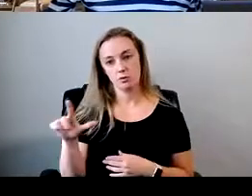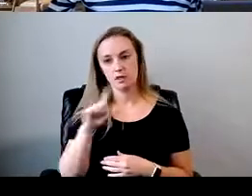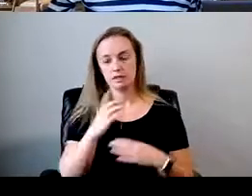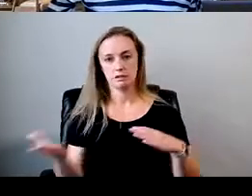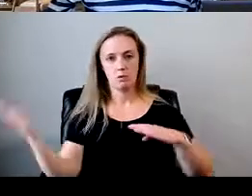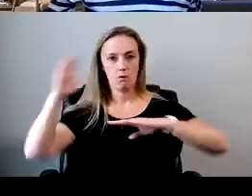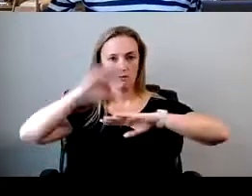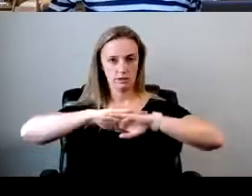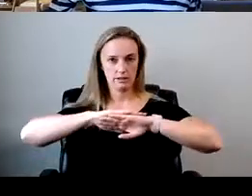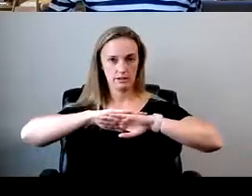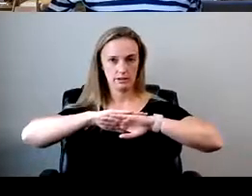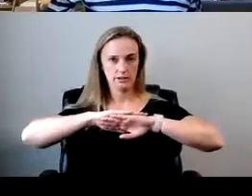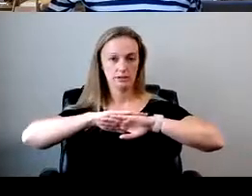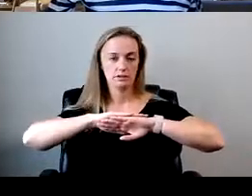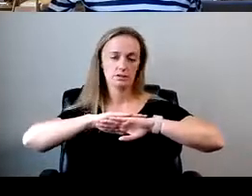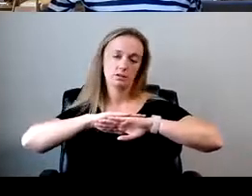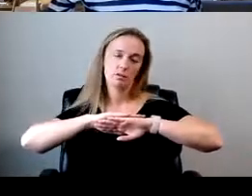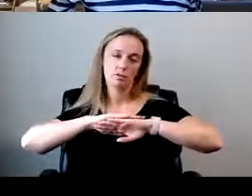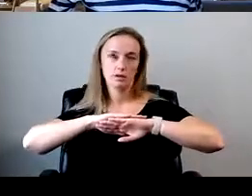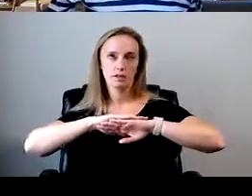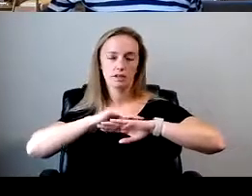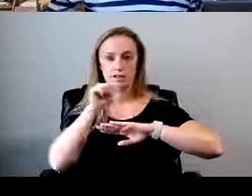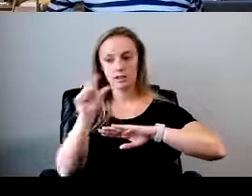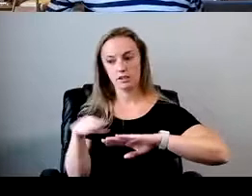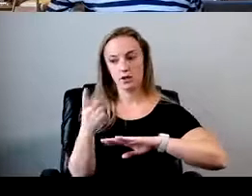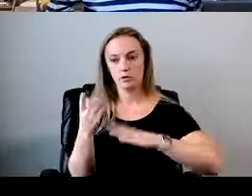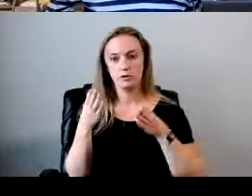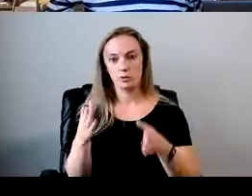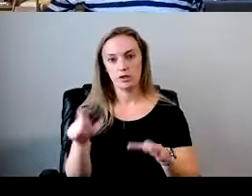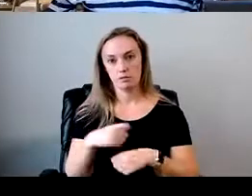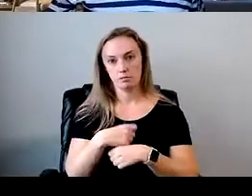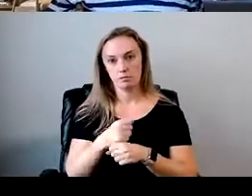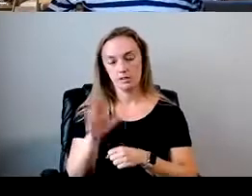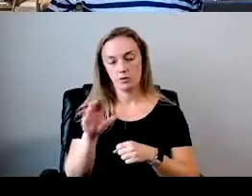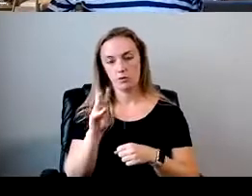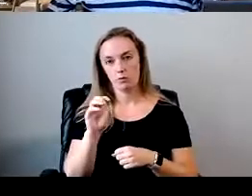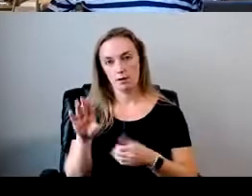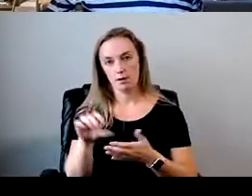So it's not the only way you should make your website accessible, but during the Q&A at the end,